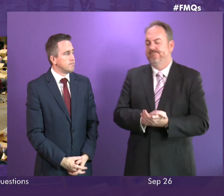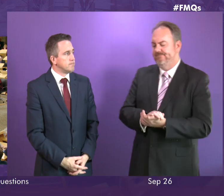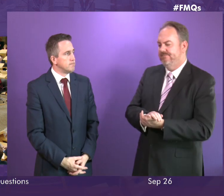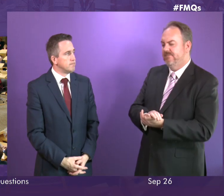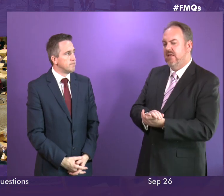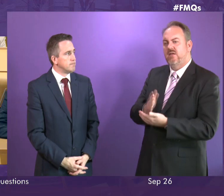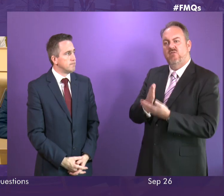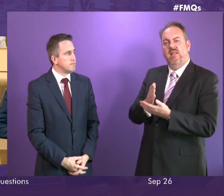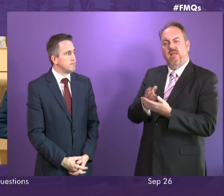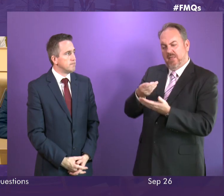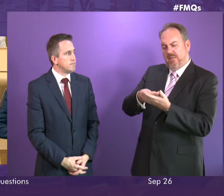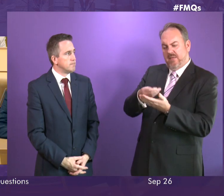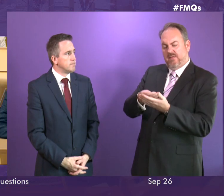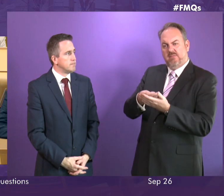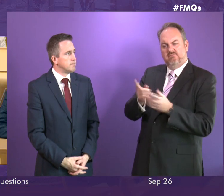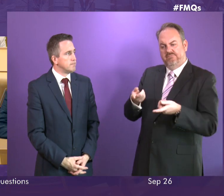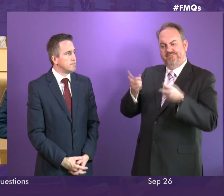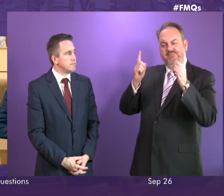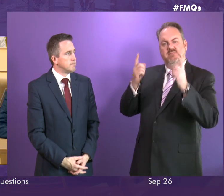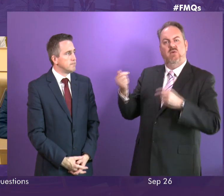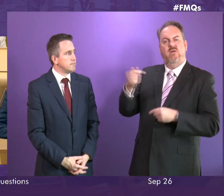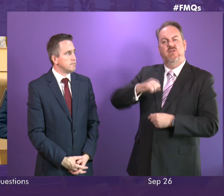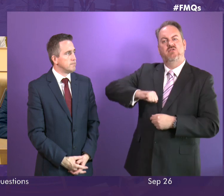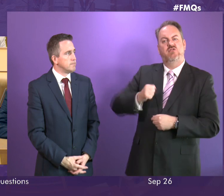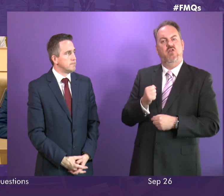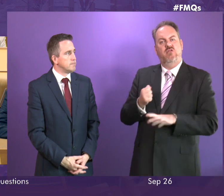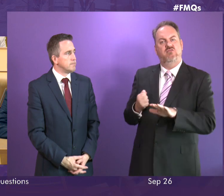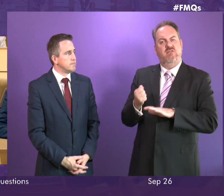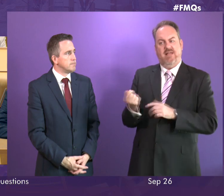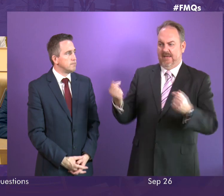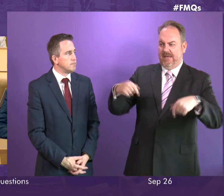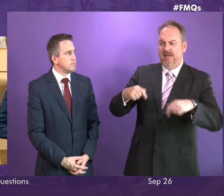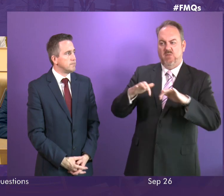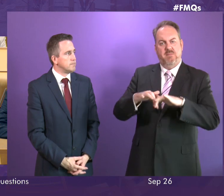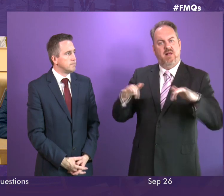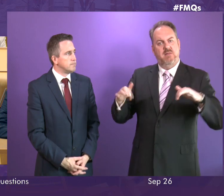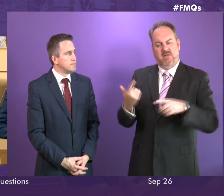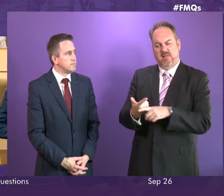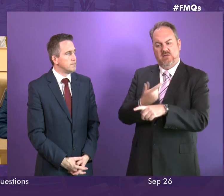The managing director of ScotRail came to the Parliament last week and, in discussion,